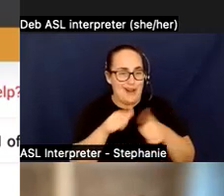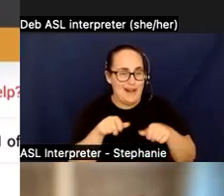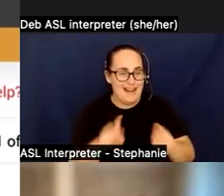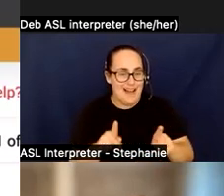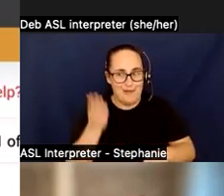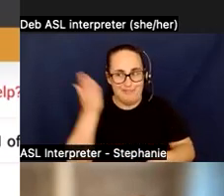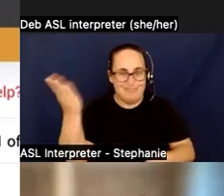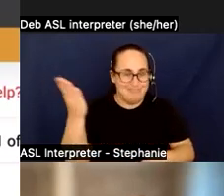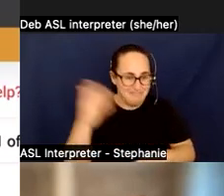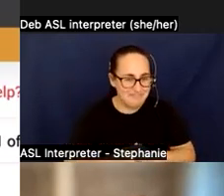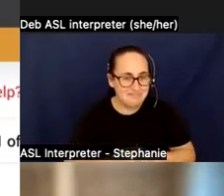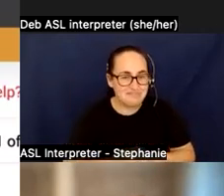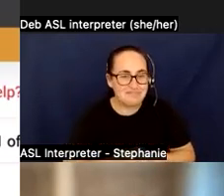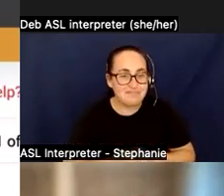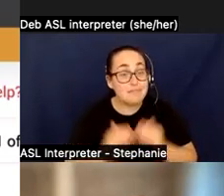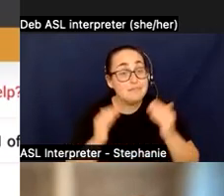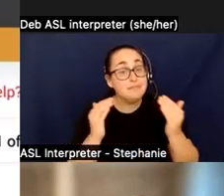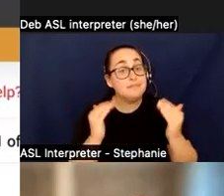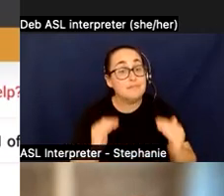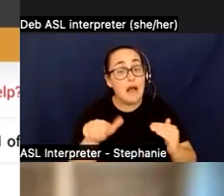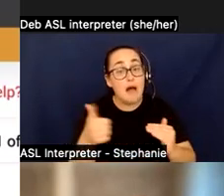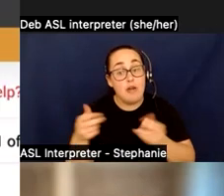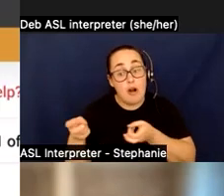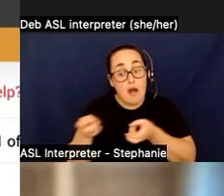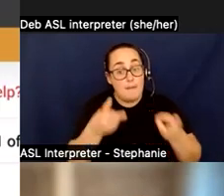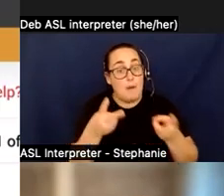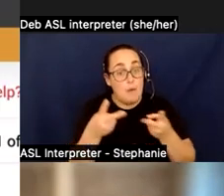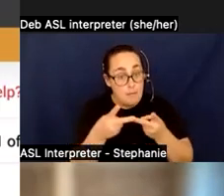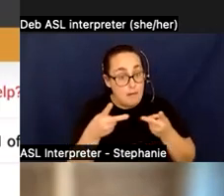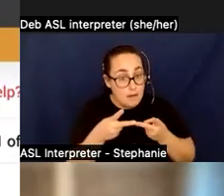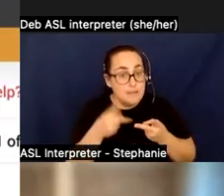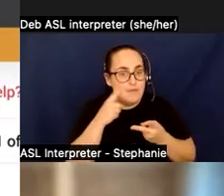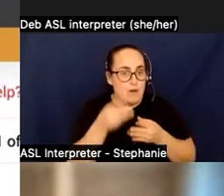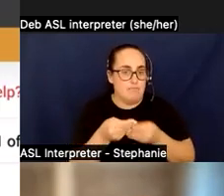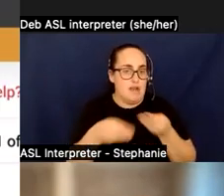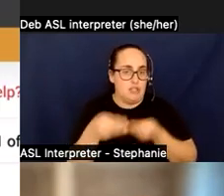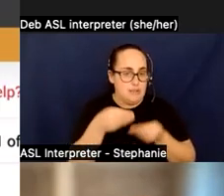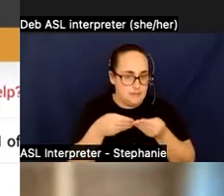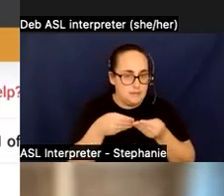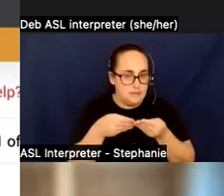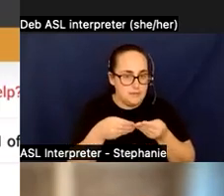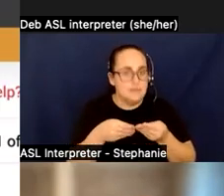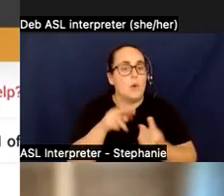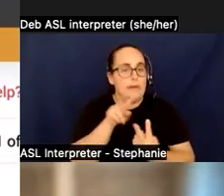upload field for your budget so you can drag and drop. Or again select from your computer. And